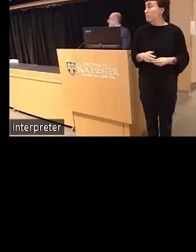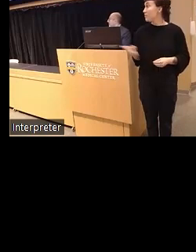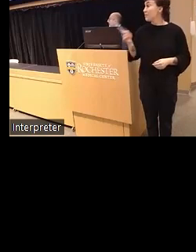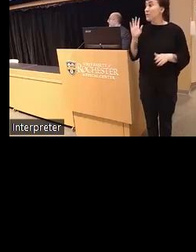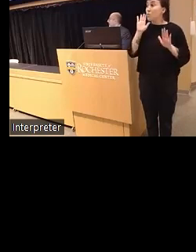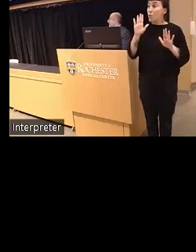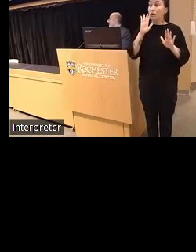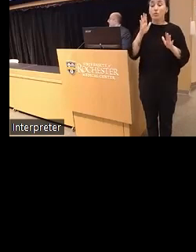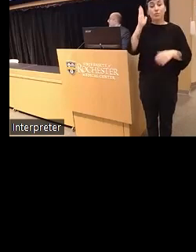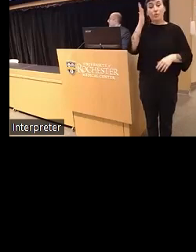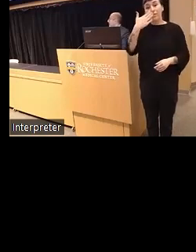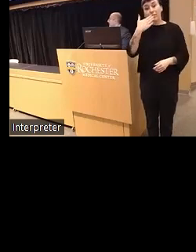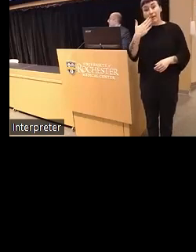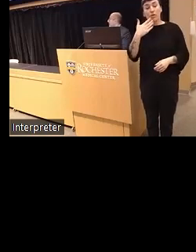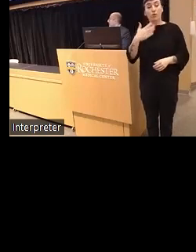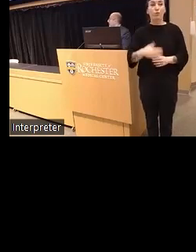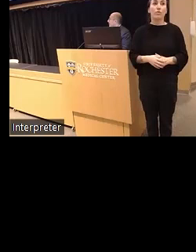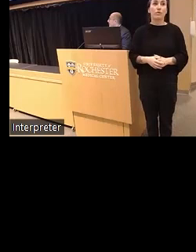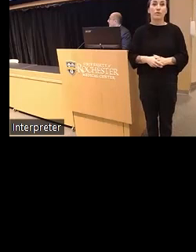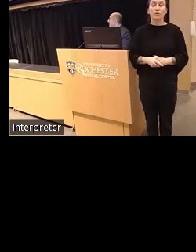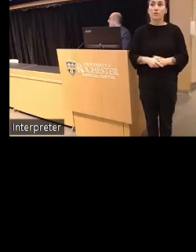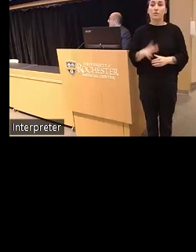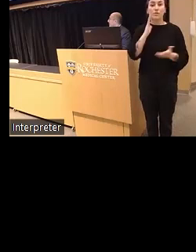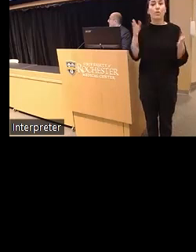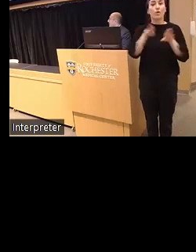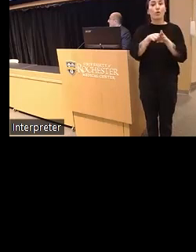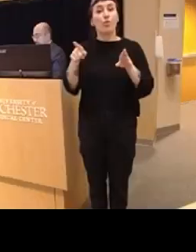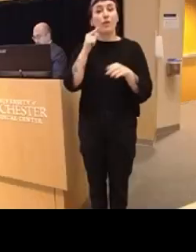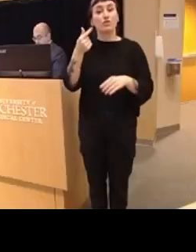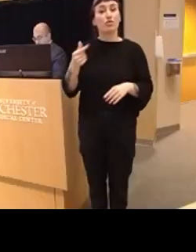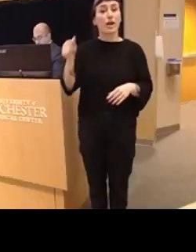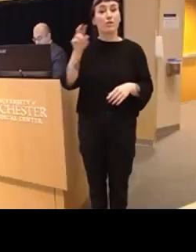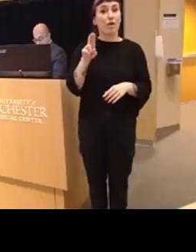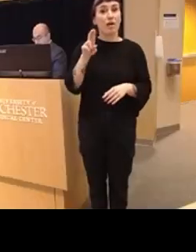and and thanks for everything and uh uh we'll conclude to this's Grand round and we'll leave